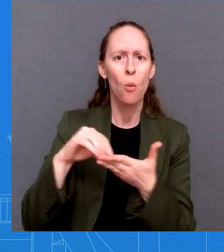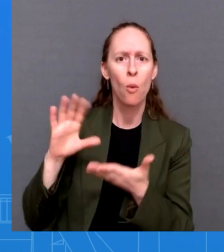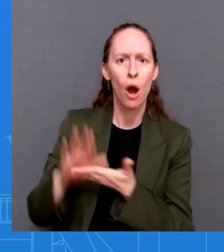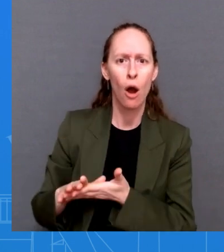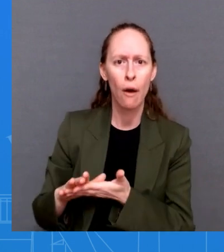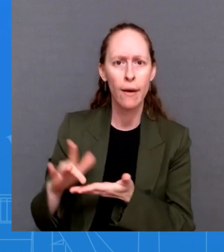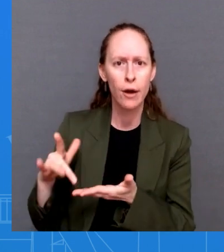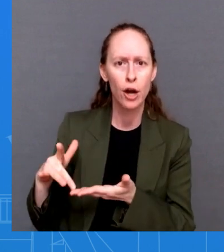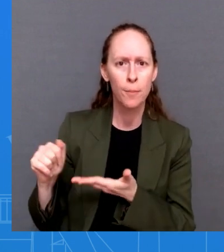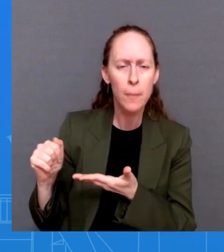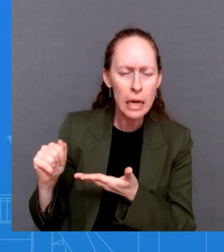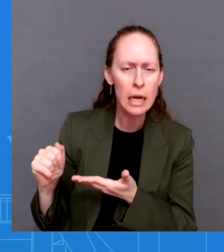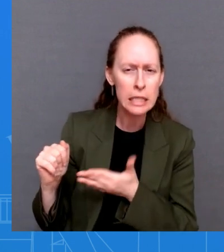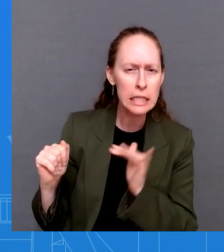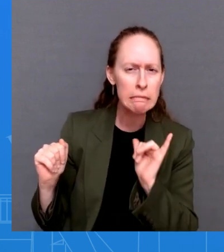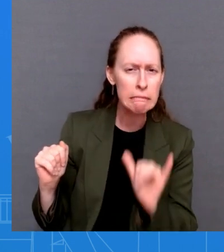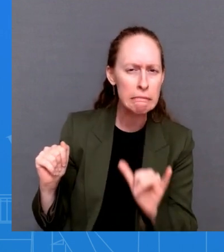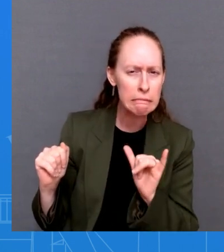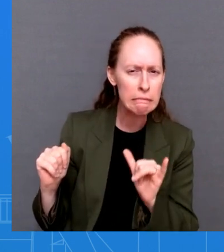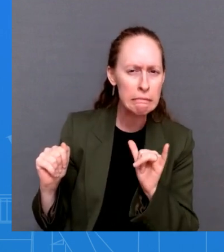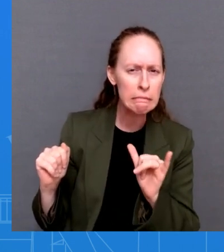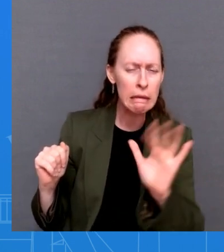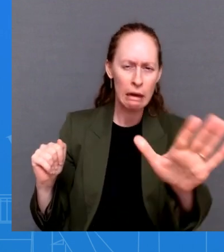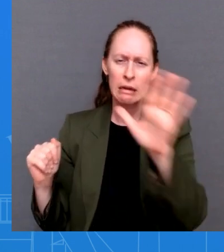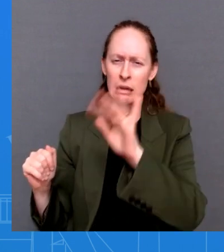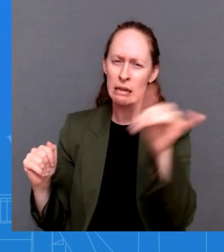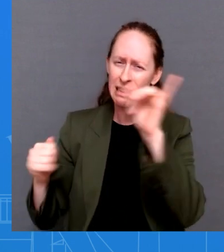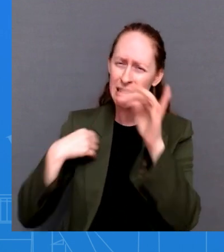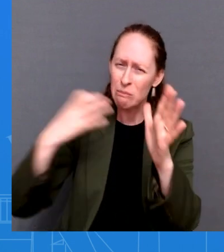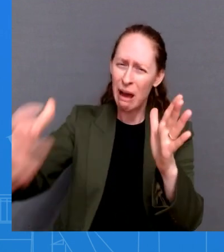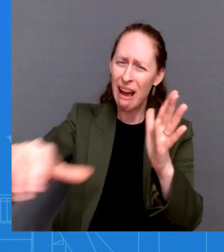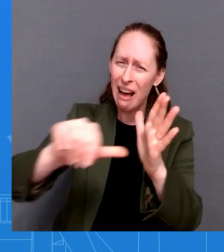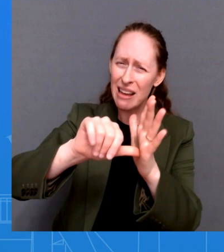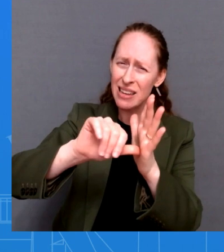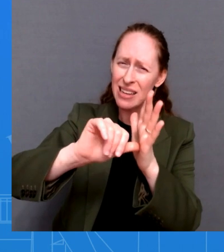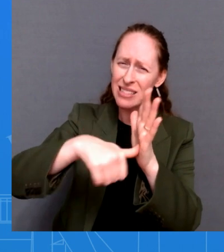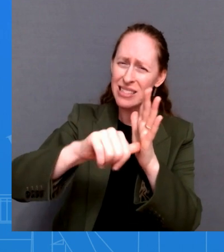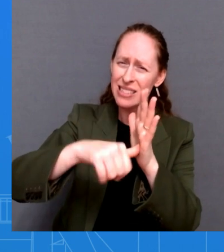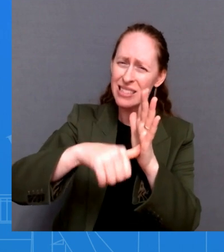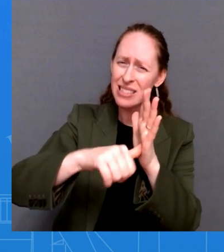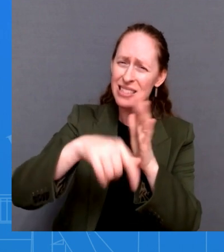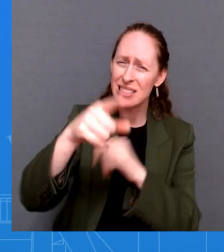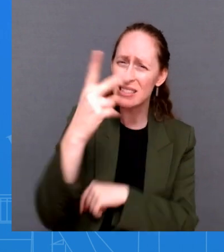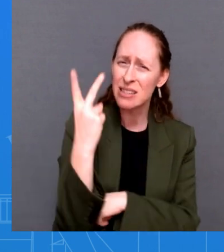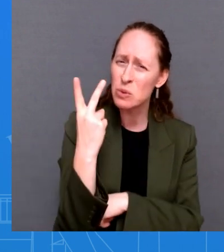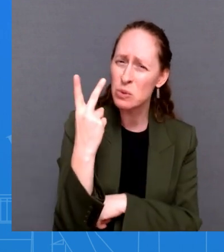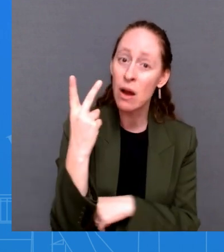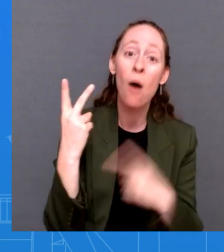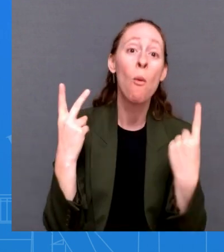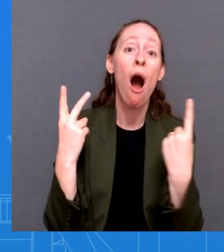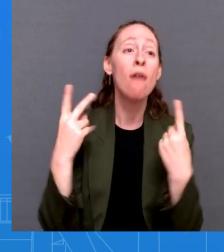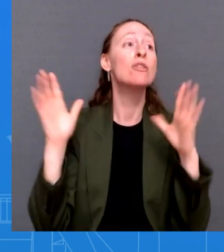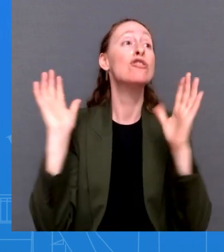and it's important to receive the second dose in the series. I encourage providers to continue to highlight the importance of the second dose